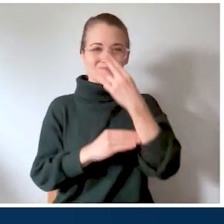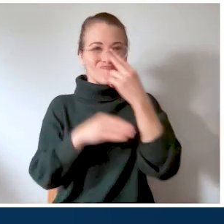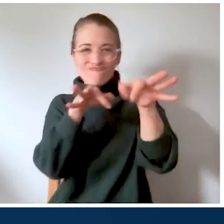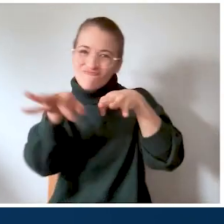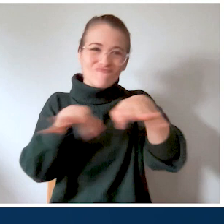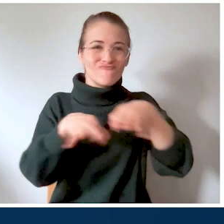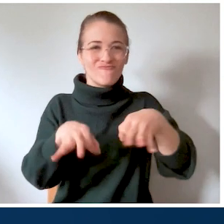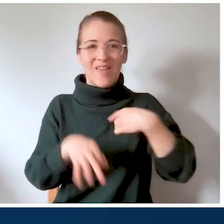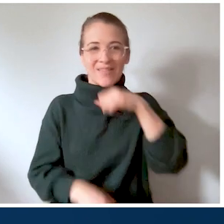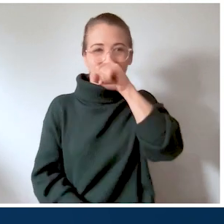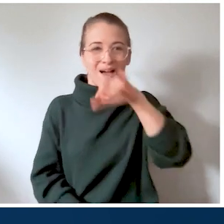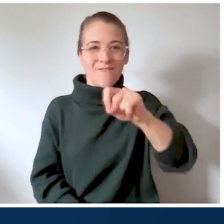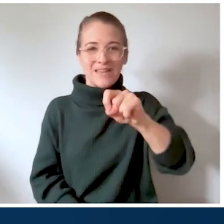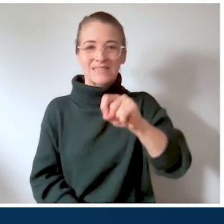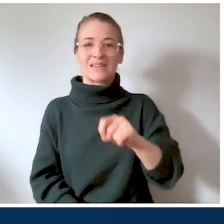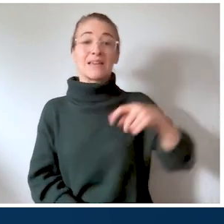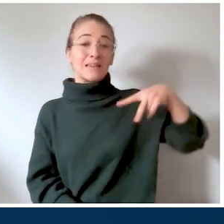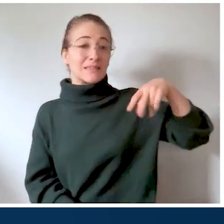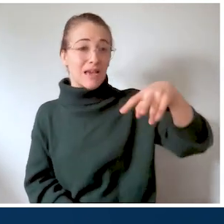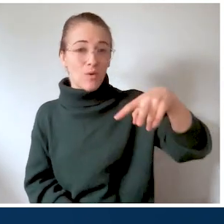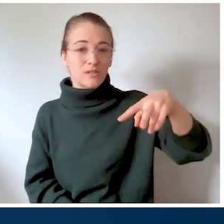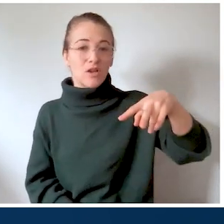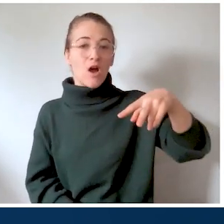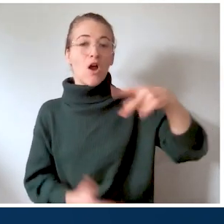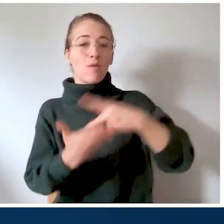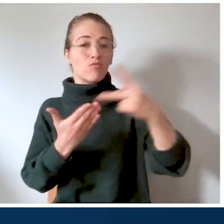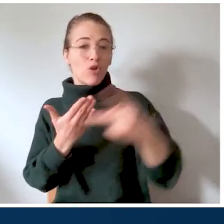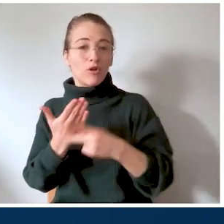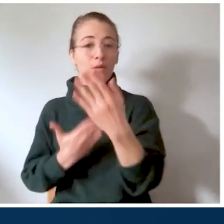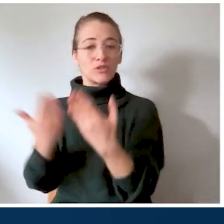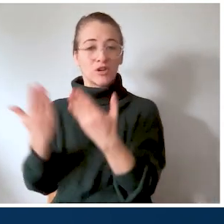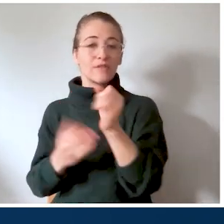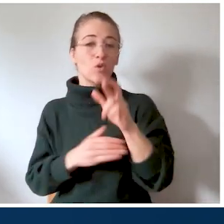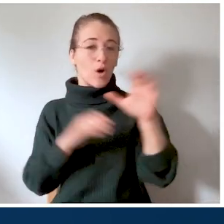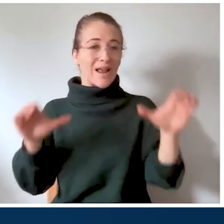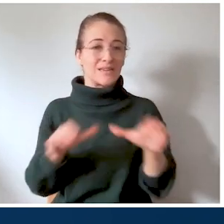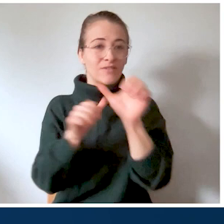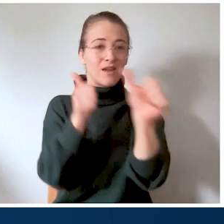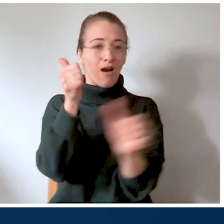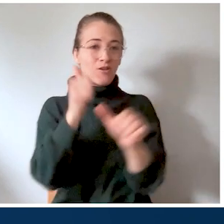So, sidewalks are considered a program service or activity under the Americans with Disabilities Act.